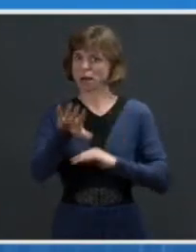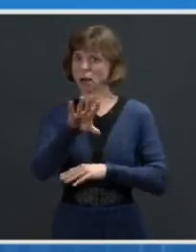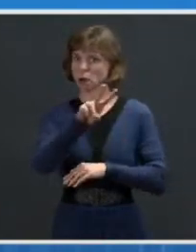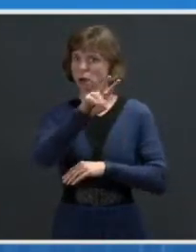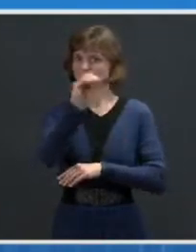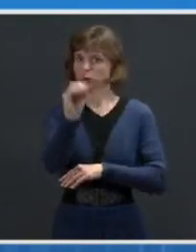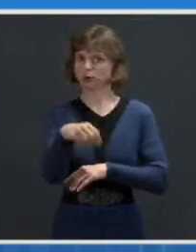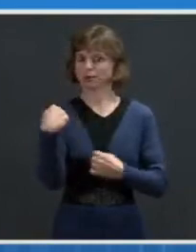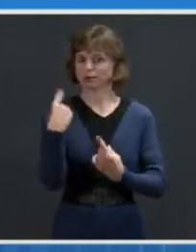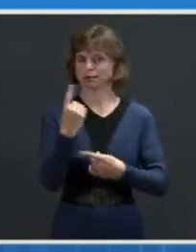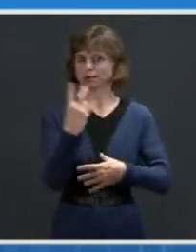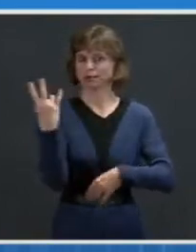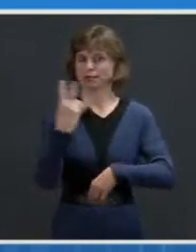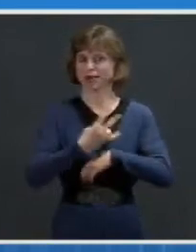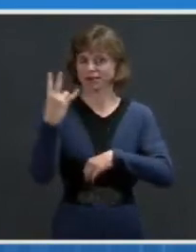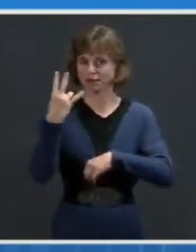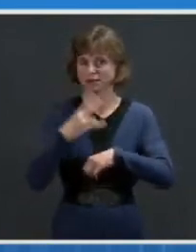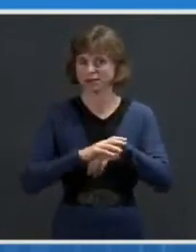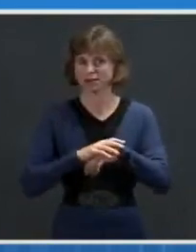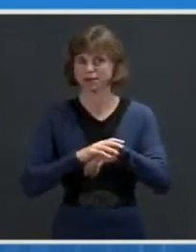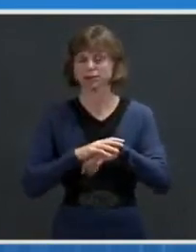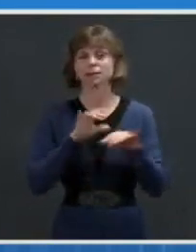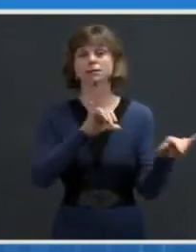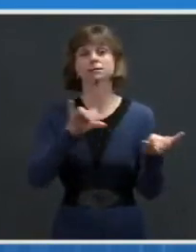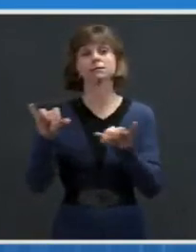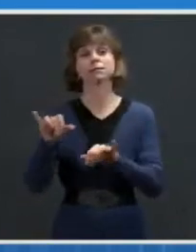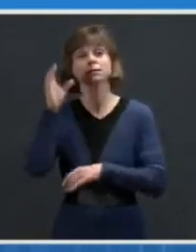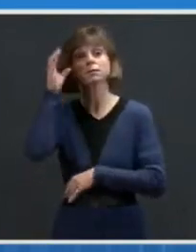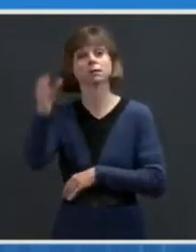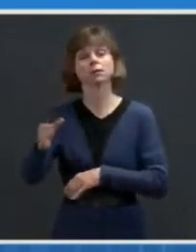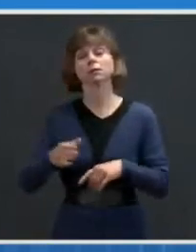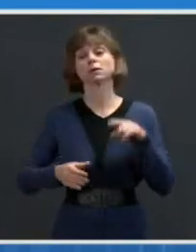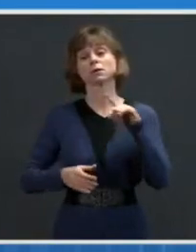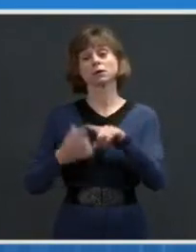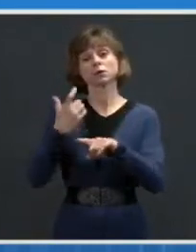67,200, REPRESENTS AN INCREASE